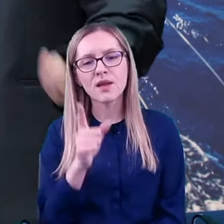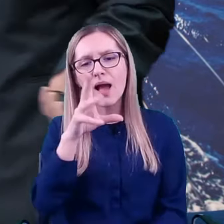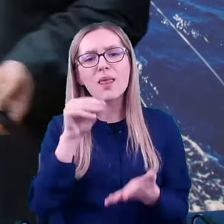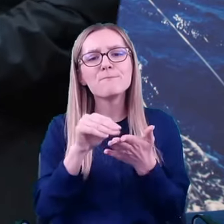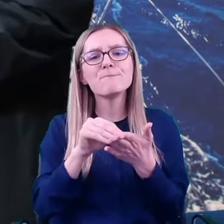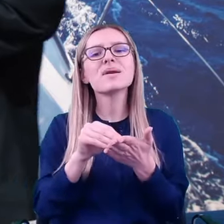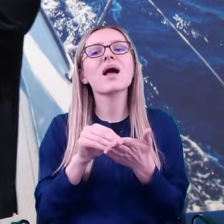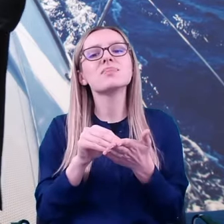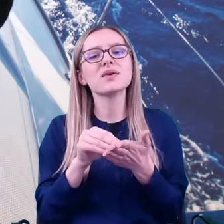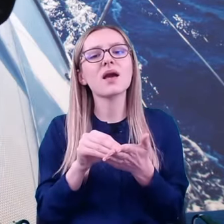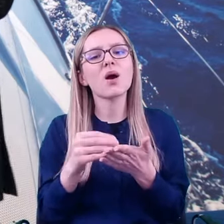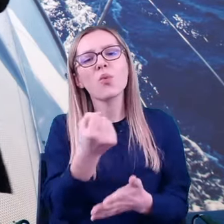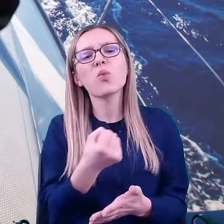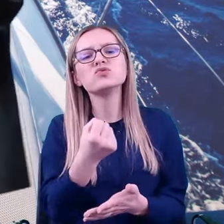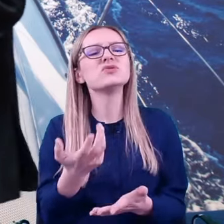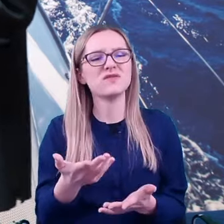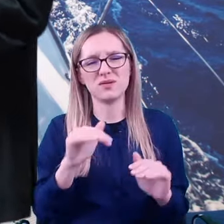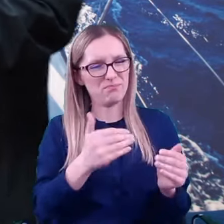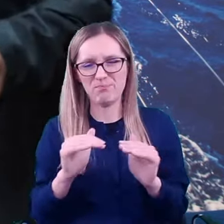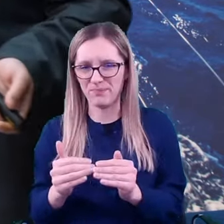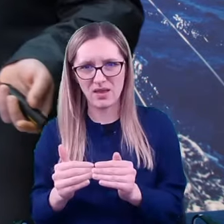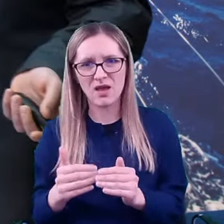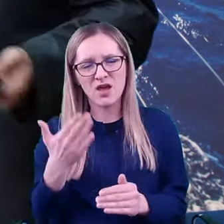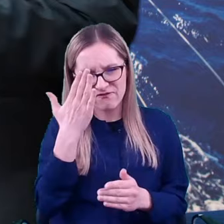As established before, a single fuel cell has 1.2V.